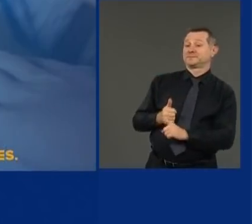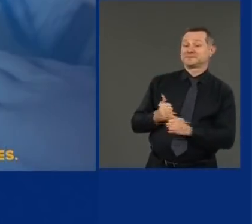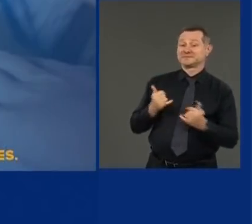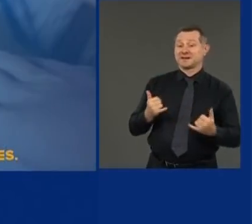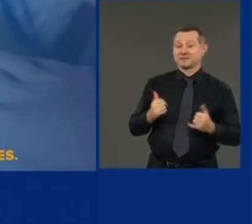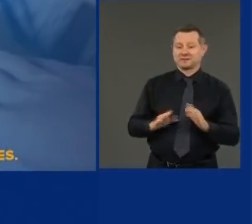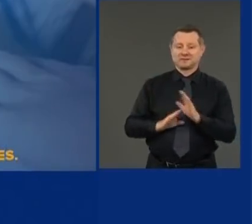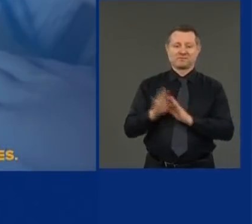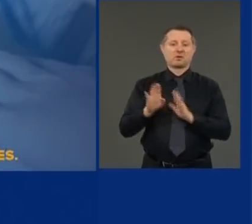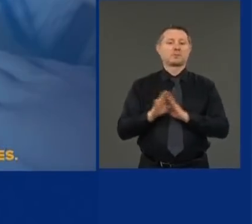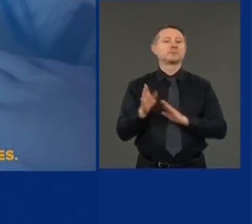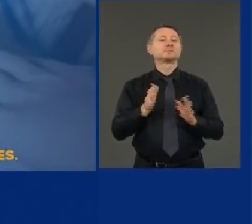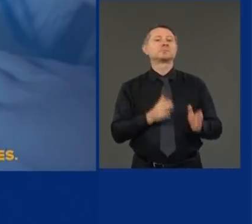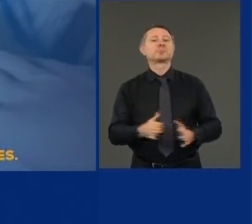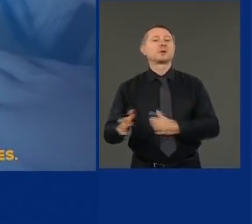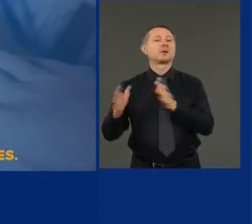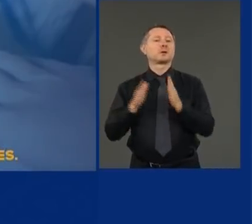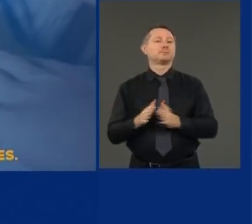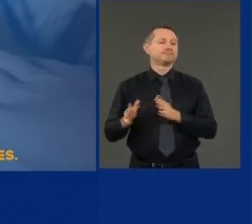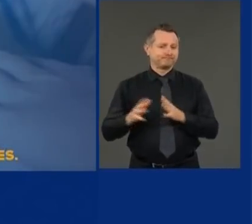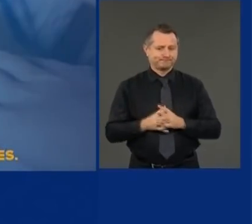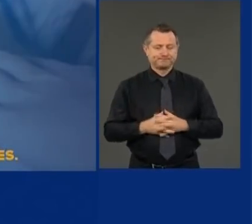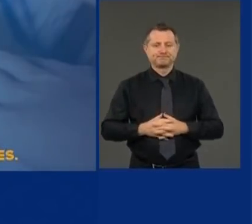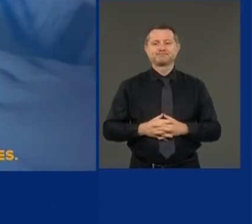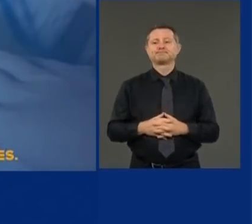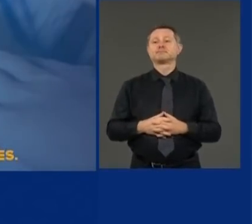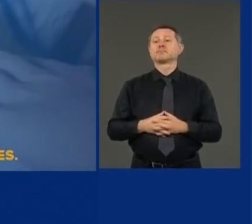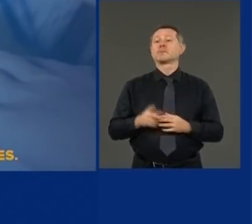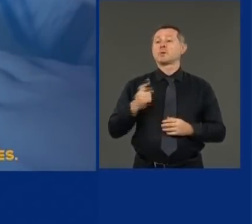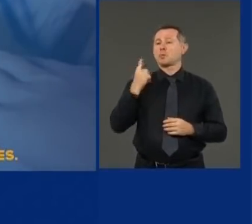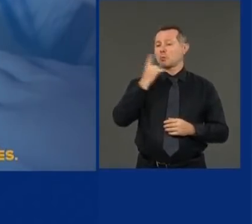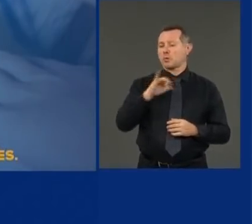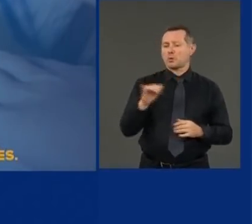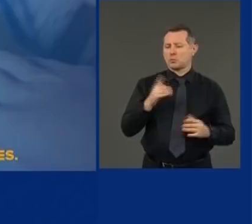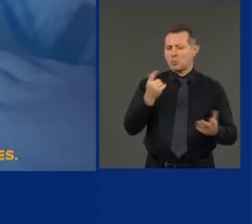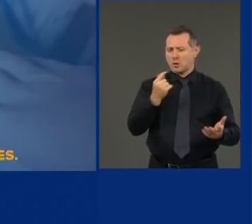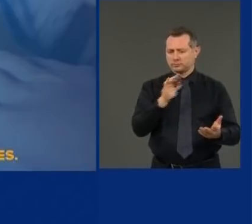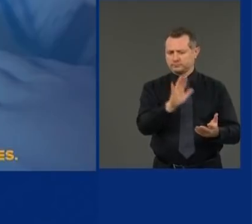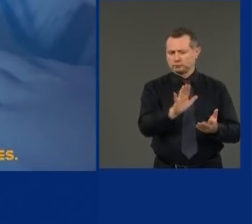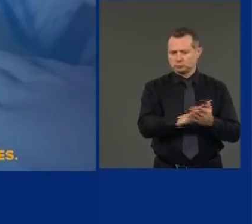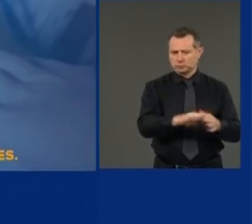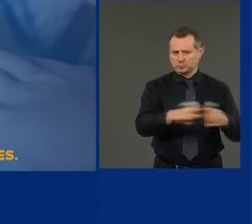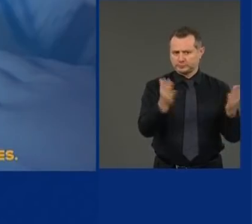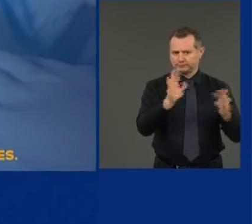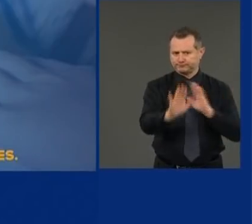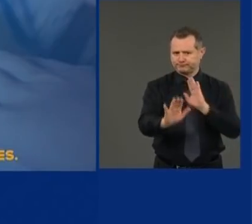ON WHAT REOPENING WOULD LOOK LIKE IN YOUR DISTRICT. NEW YORK CITY IS COMING UP WITH